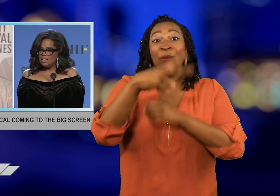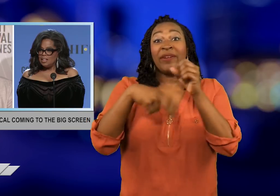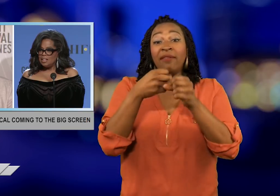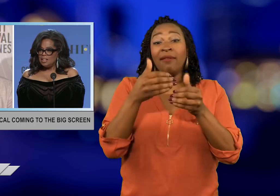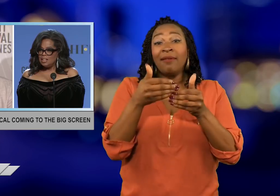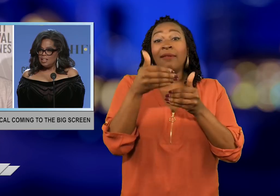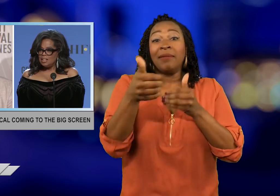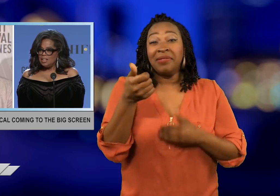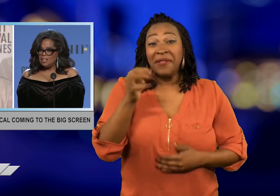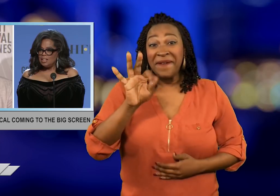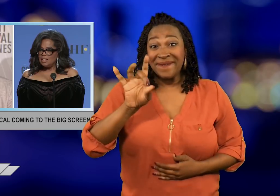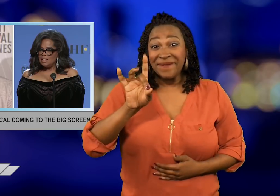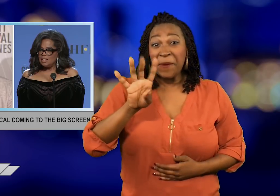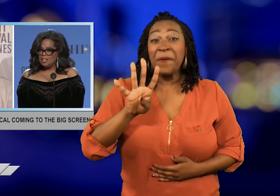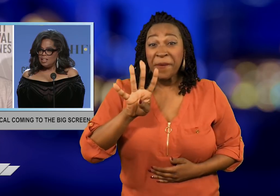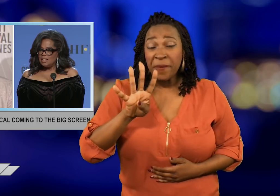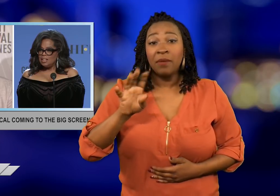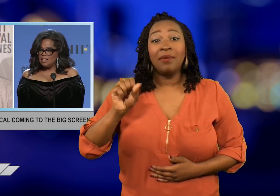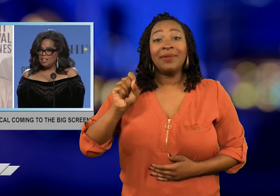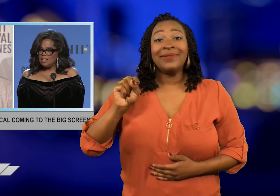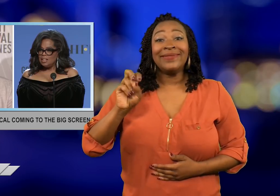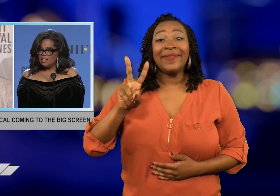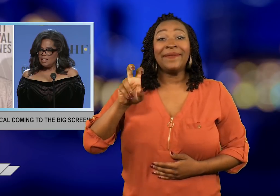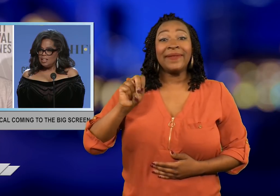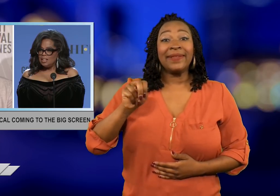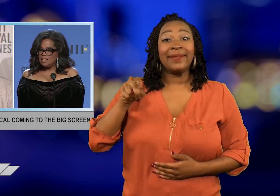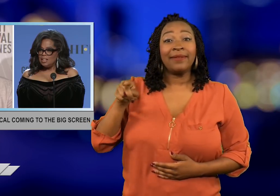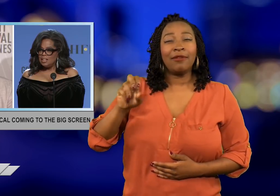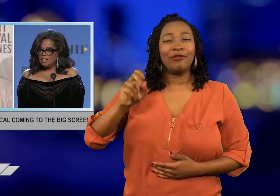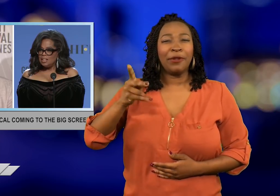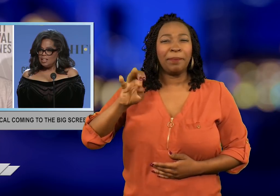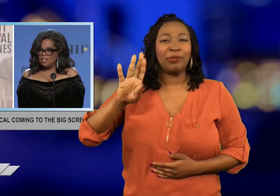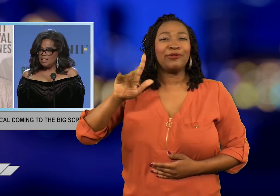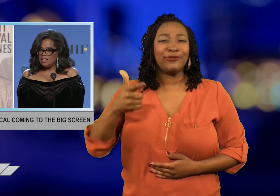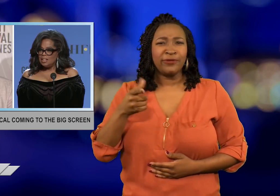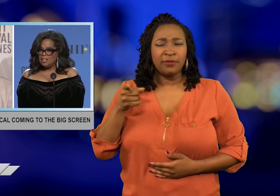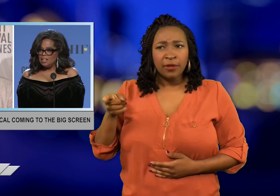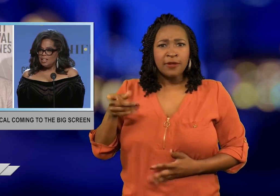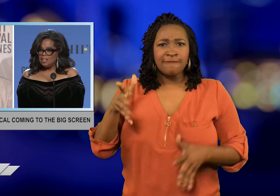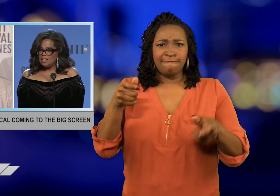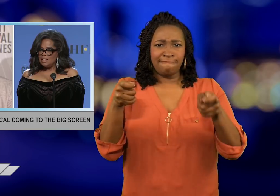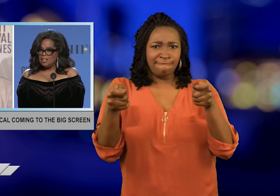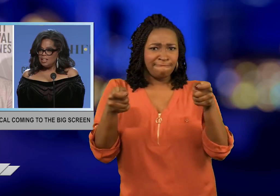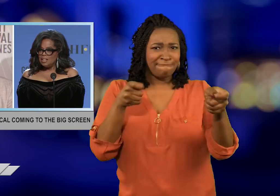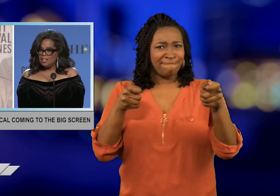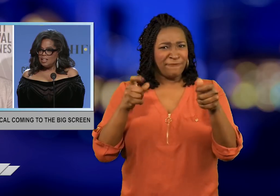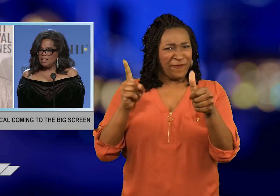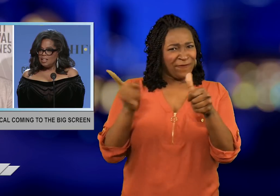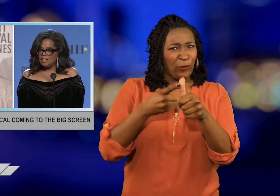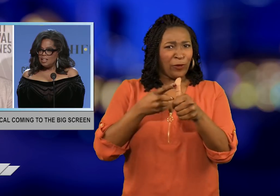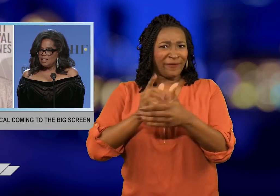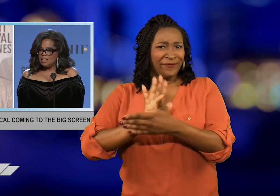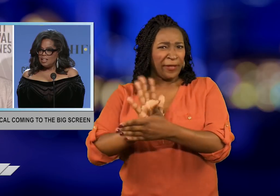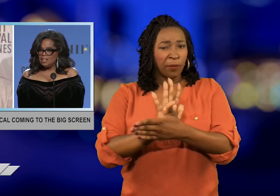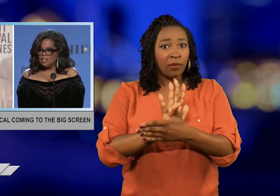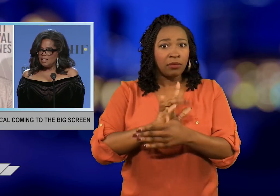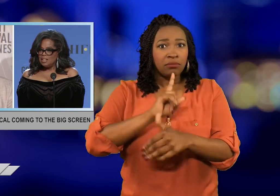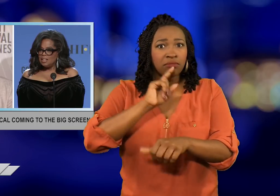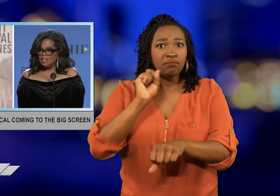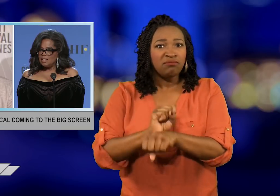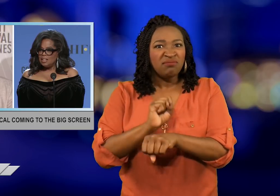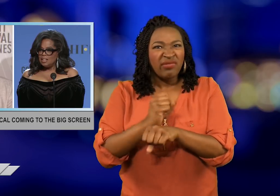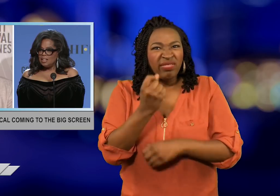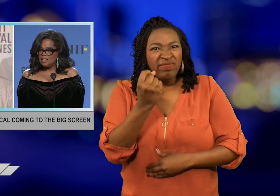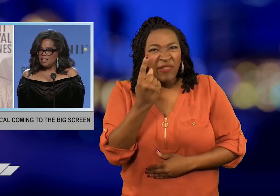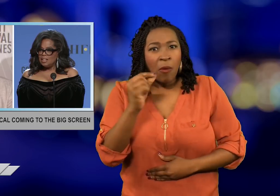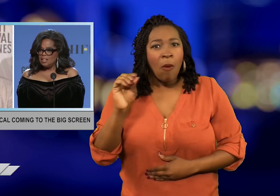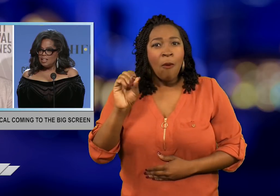Two years later, Steven Spielberg directed the first film version, which received 11